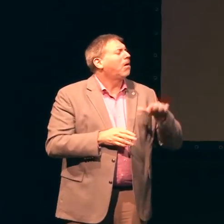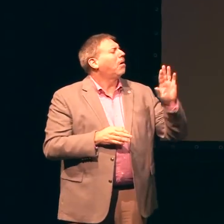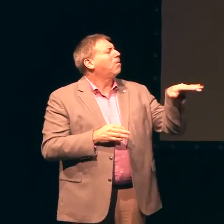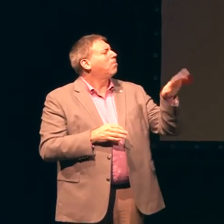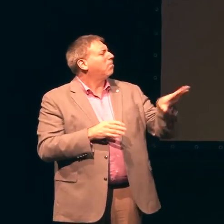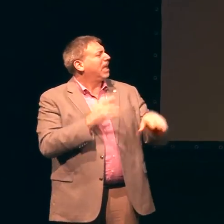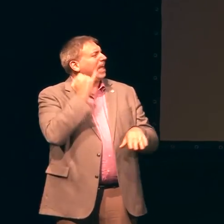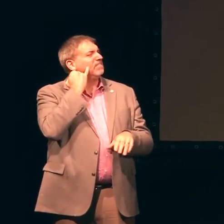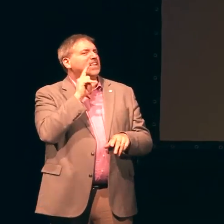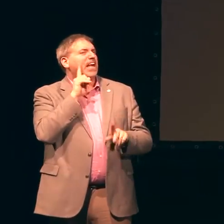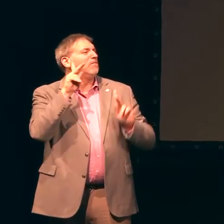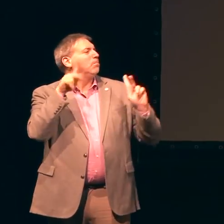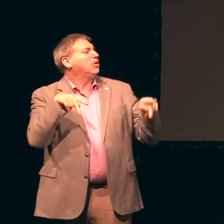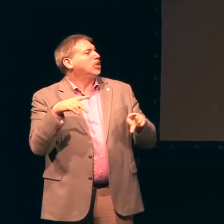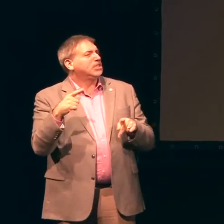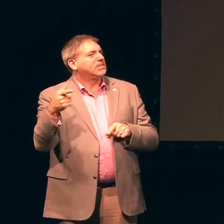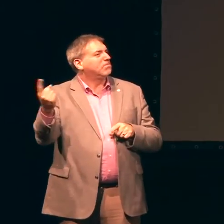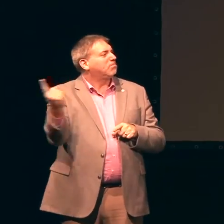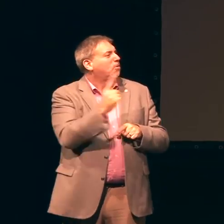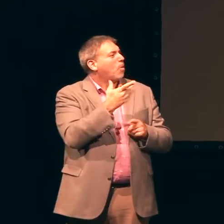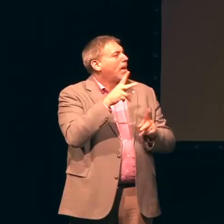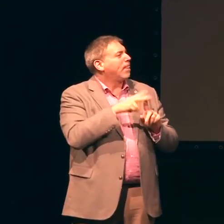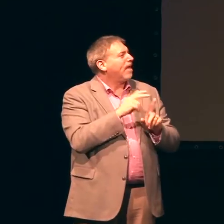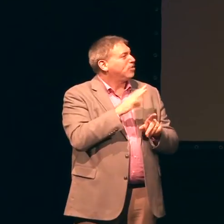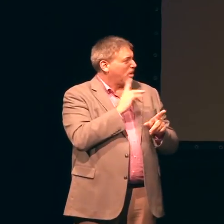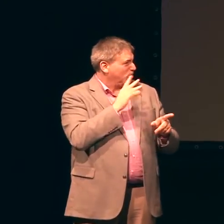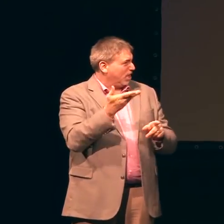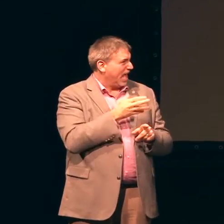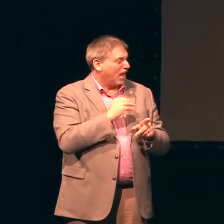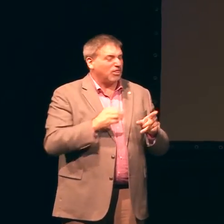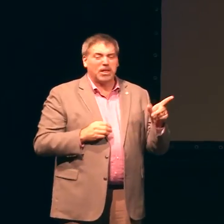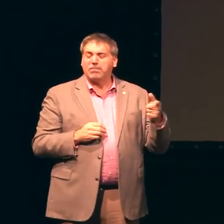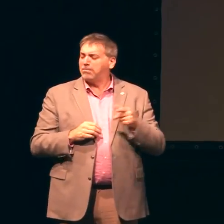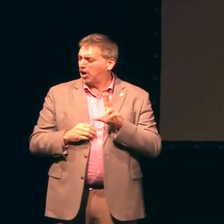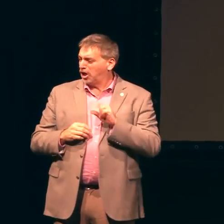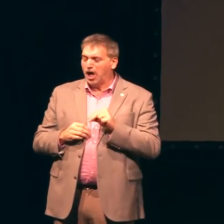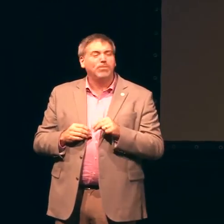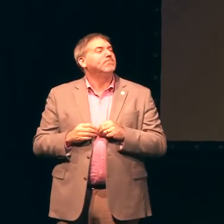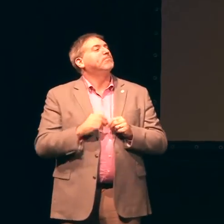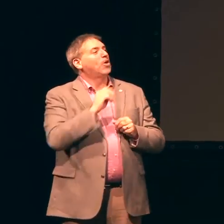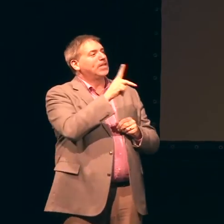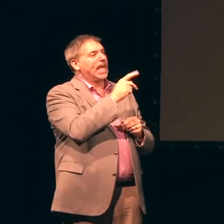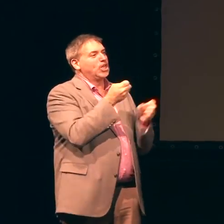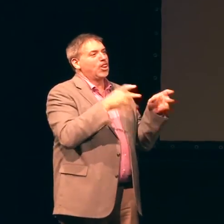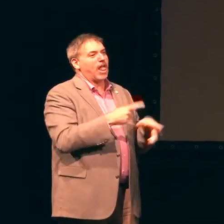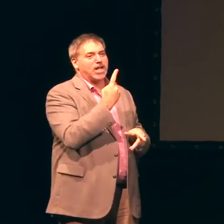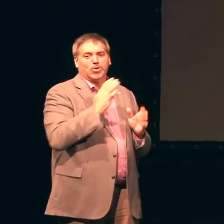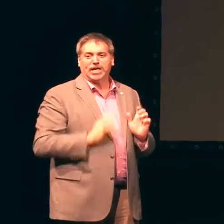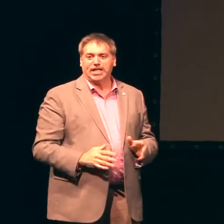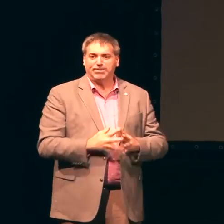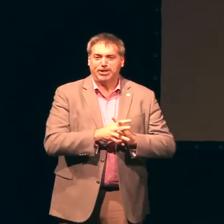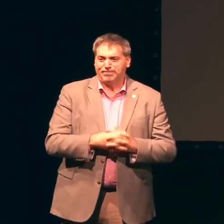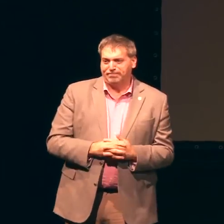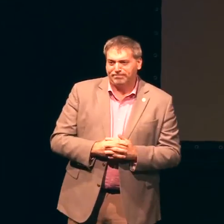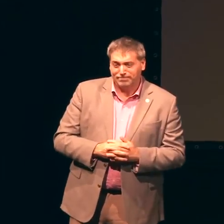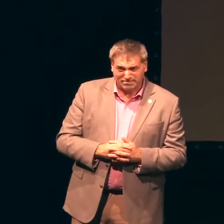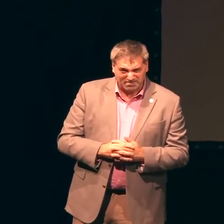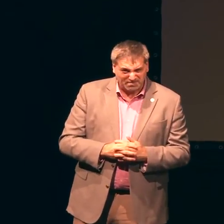doesn't hurt to ask the manager, excuse me, if a Deaf person wanted to apply for a job, would you hire them? Nope. Okay, well you lost a